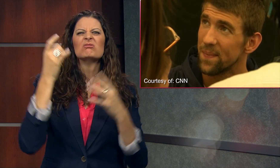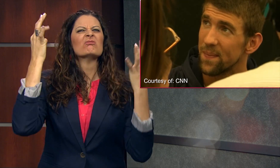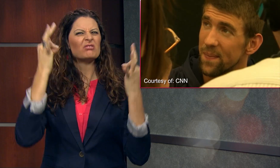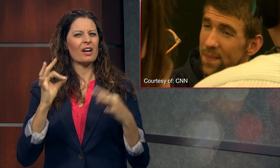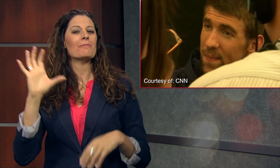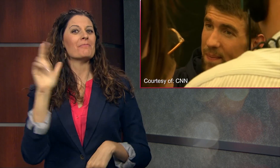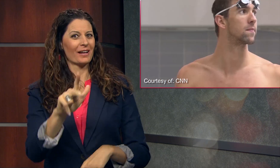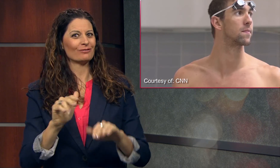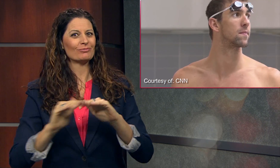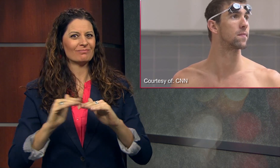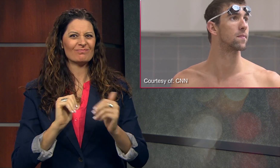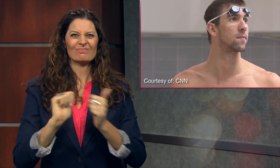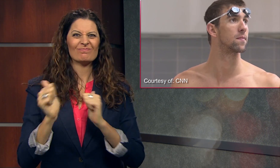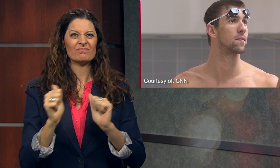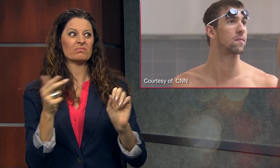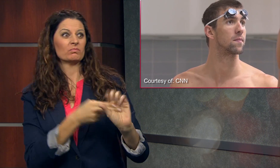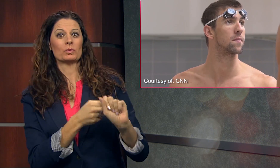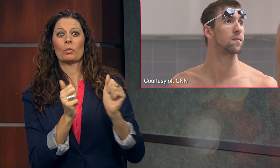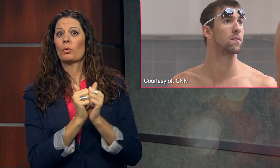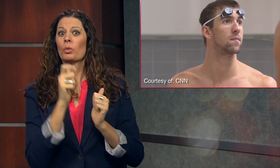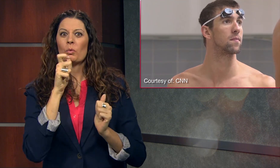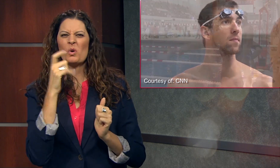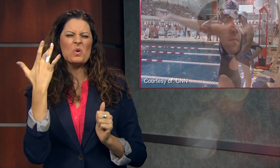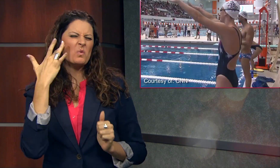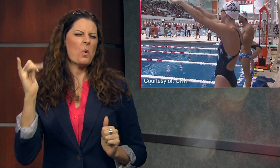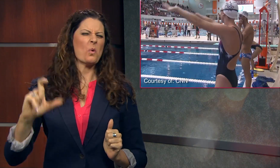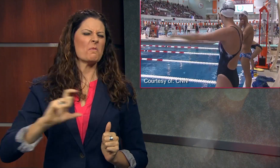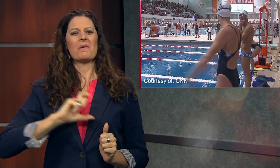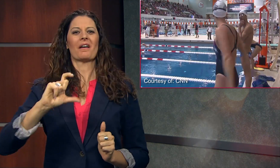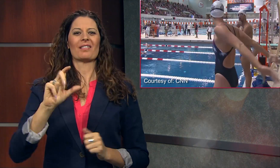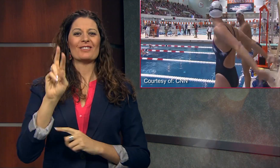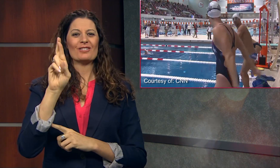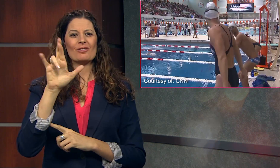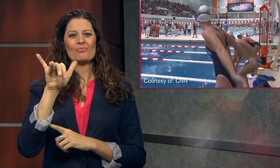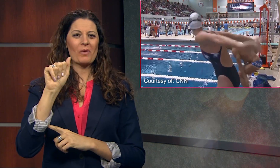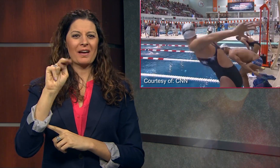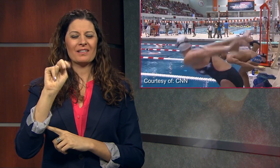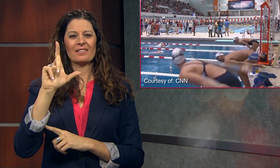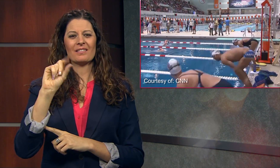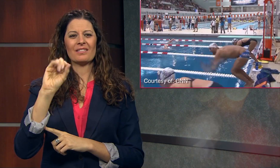TUESDAY PHELPS DECIDED TO COME OUT OF RETIREMENT AND RETURN TO THE WORLD OF SWIMMING. HE WILL